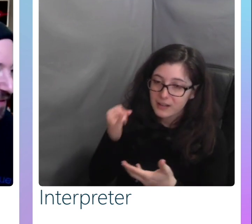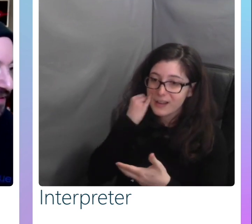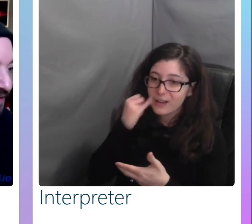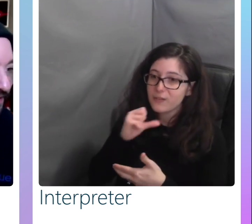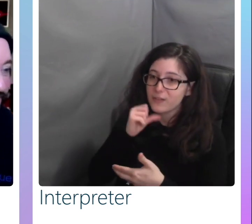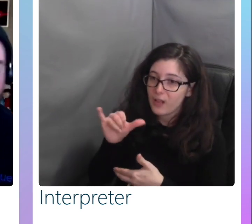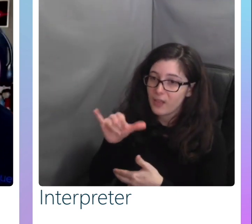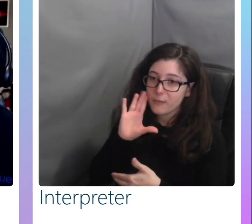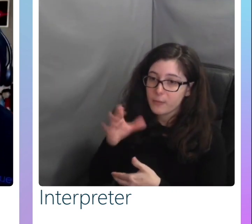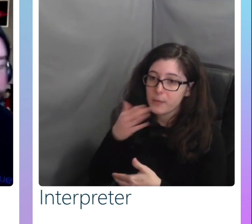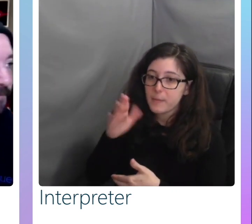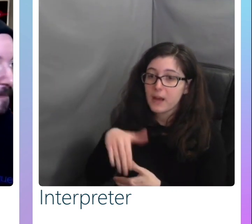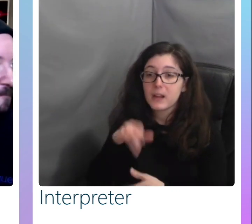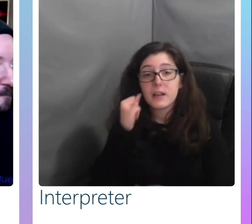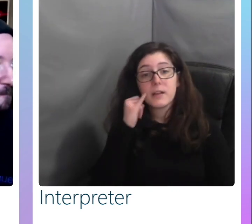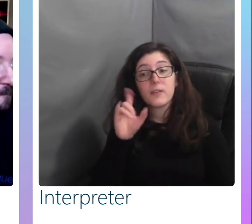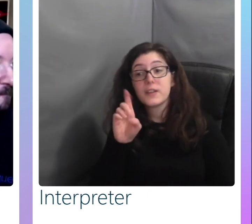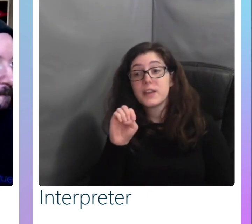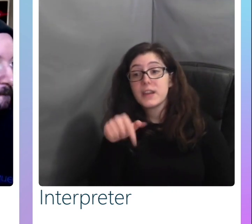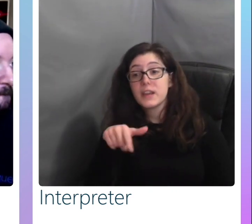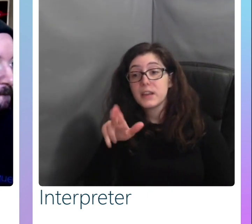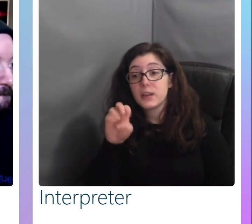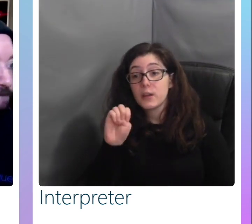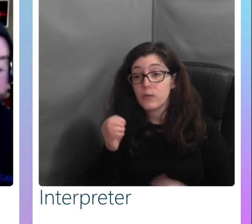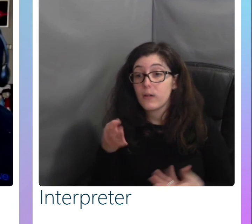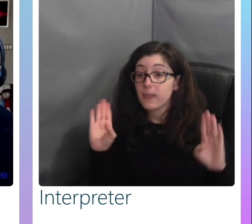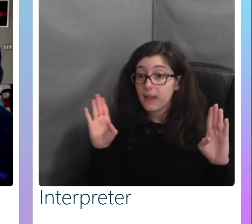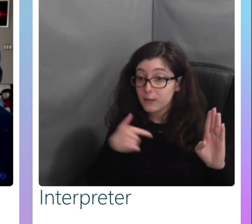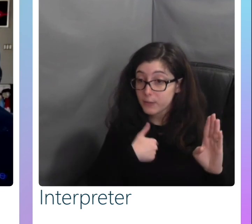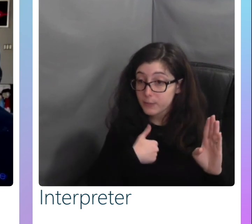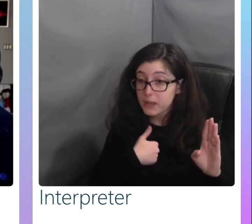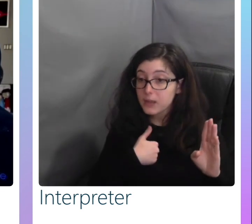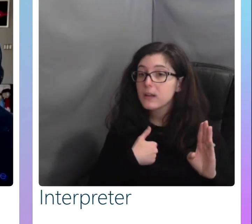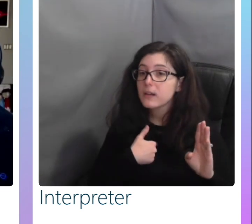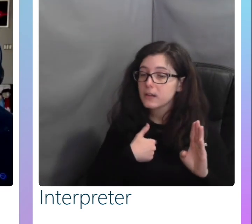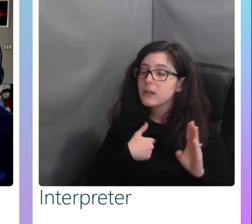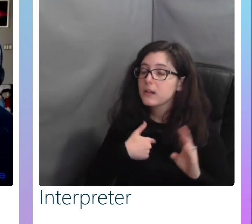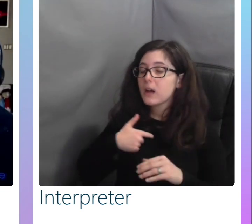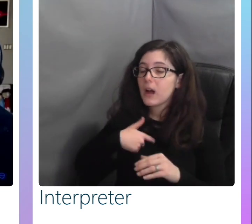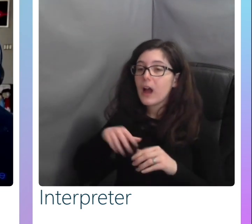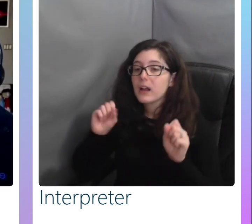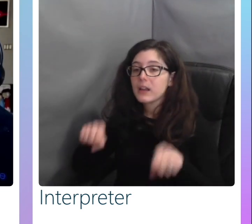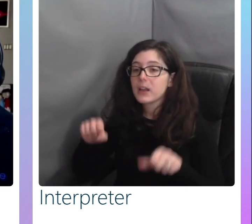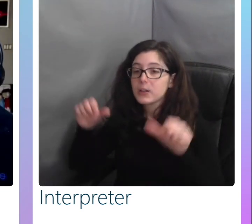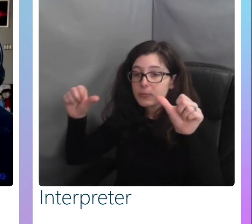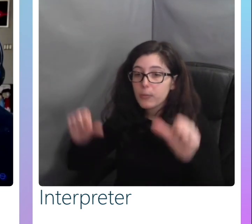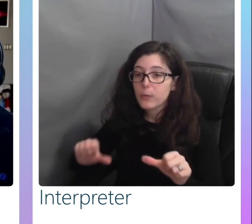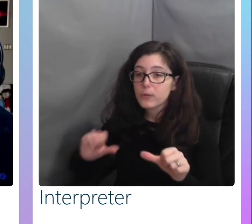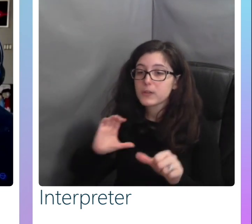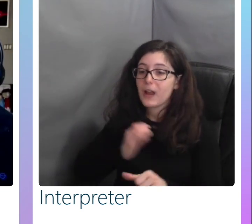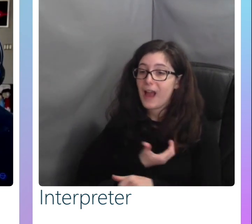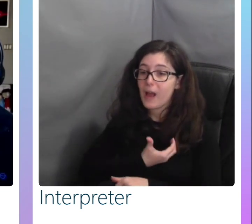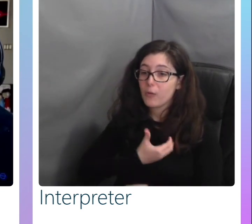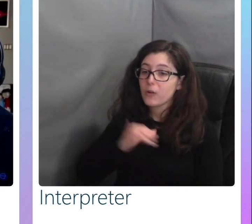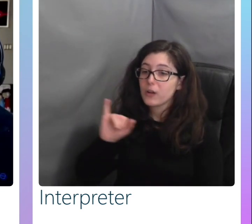If Deque allows me to, I will put it on our inclusivity.consulting website as well and you can get it there.